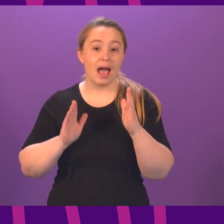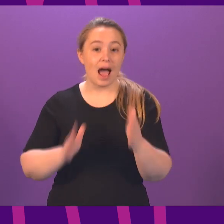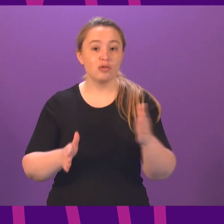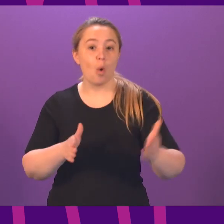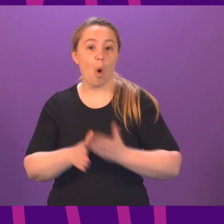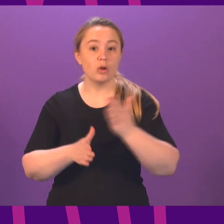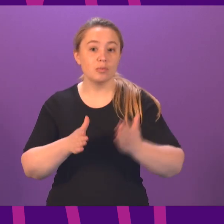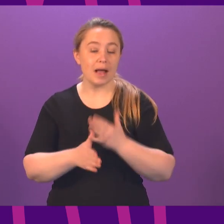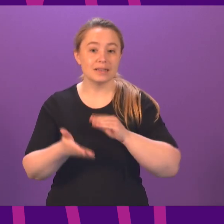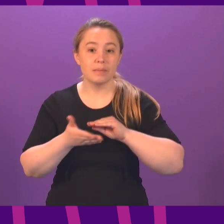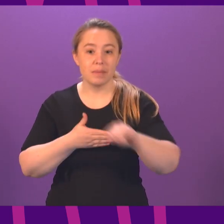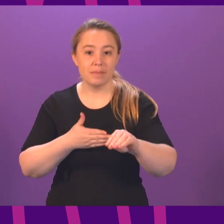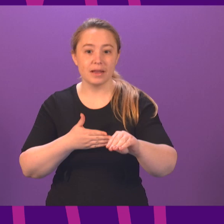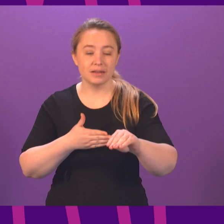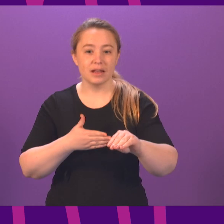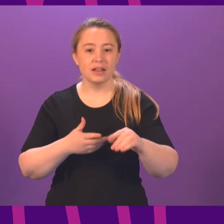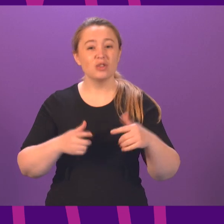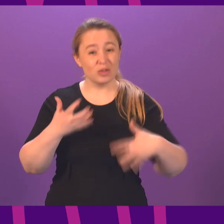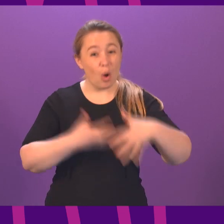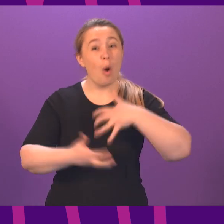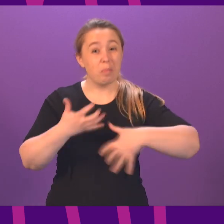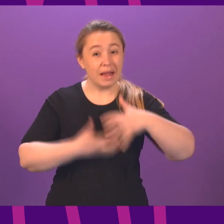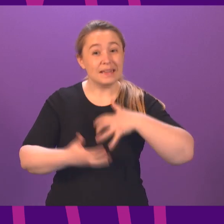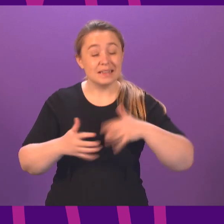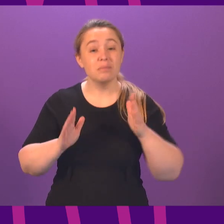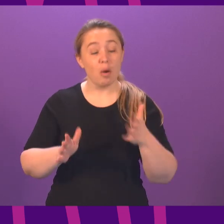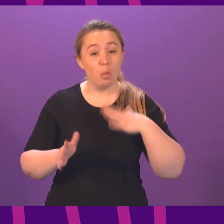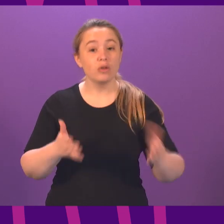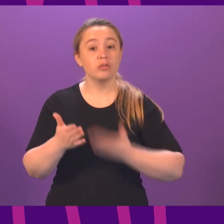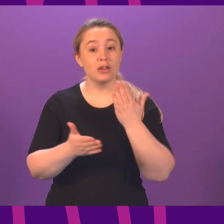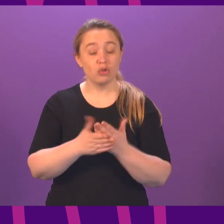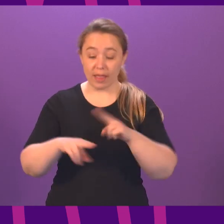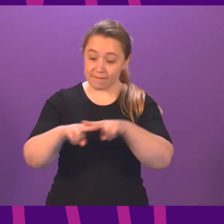such payments, complicated though that would be, to ensure that families who need the child